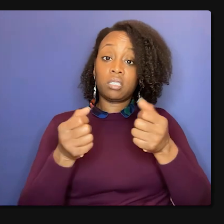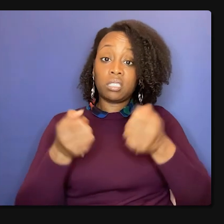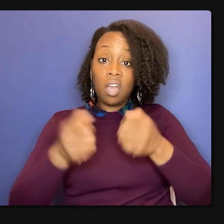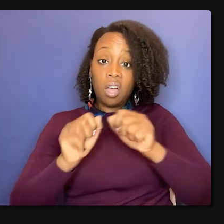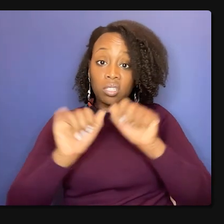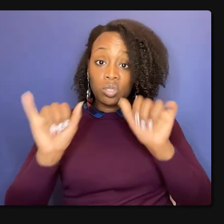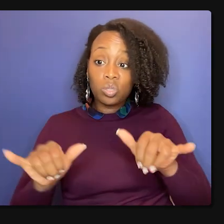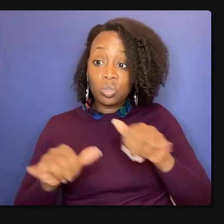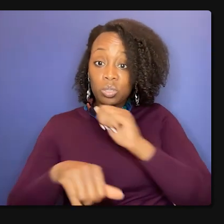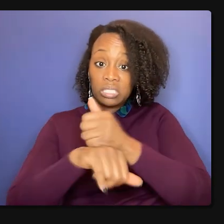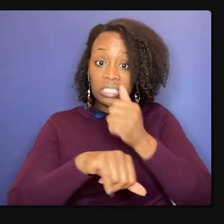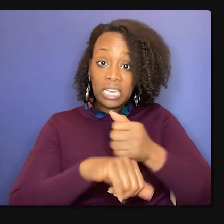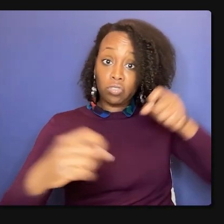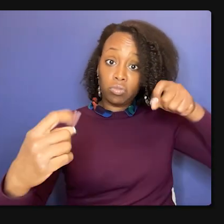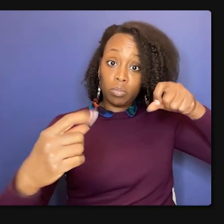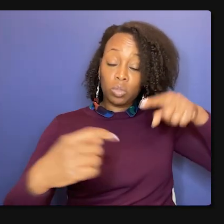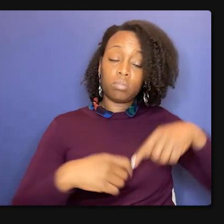and also some automation tooling.